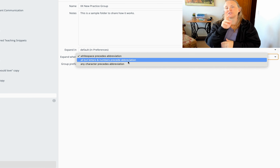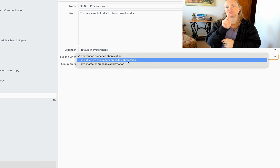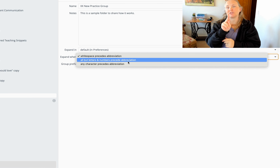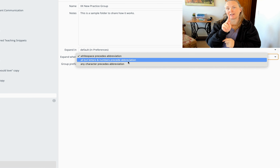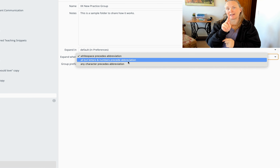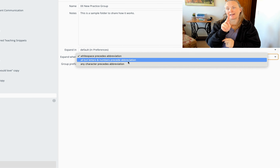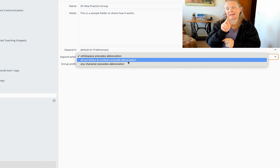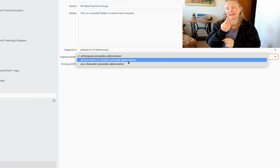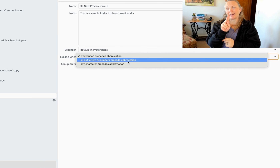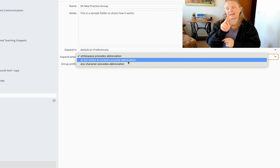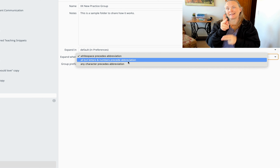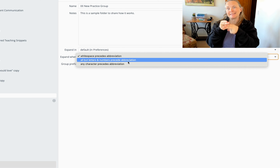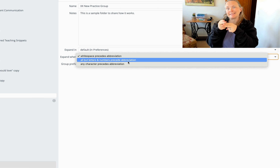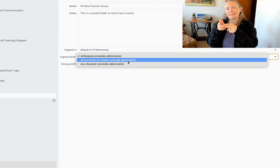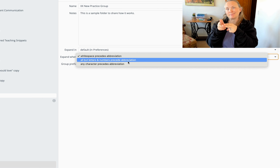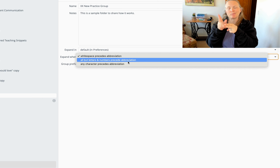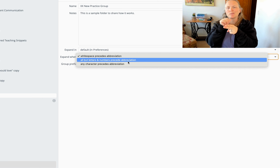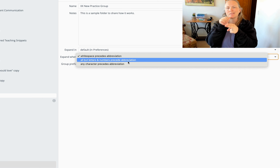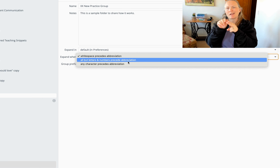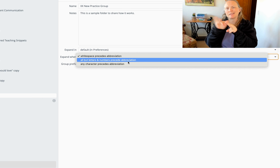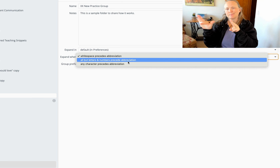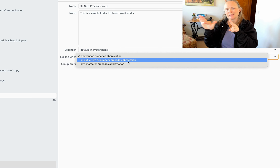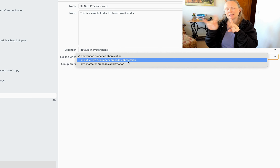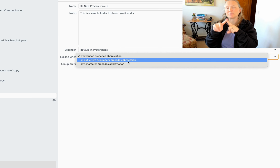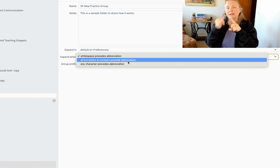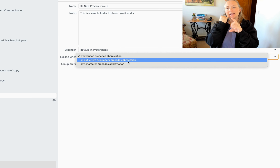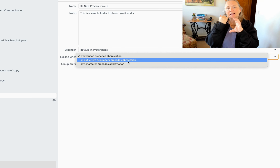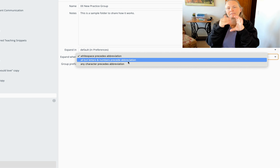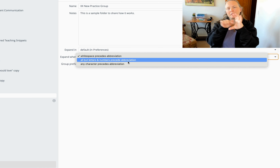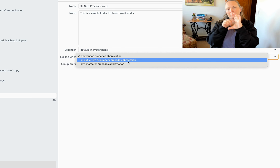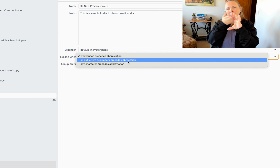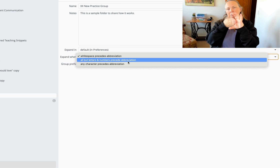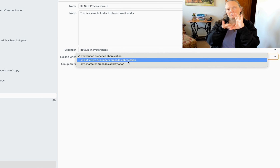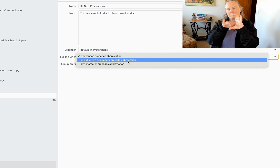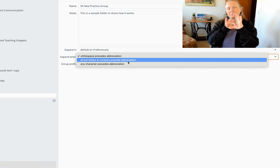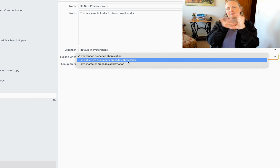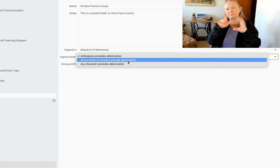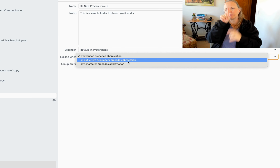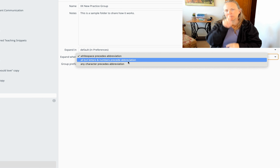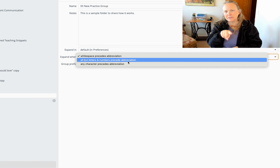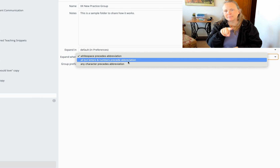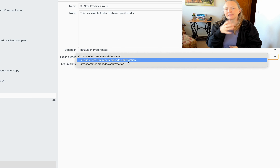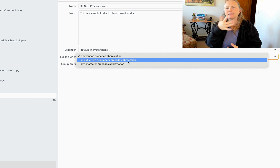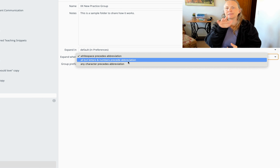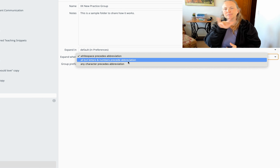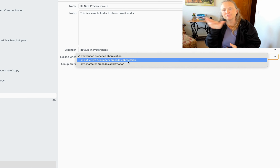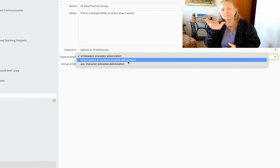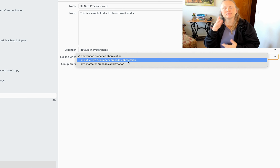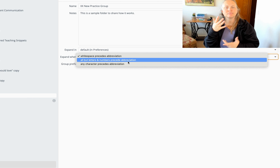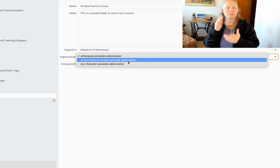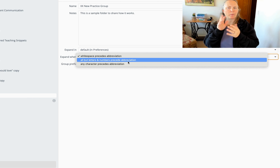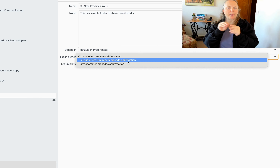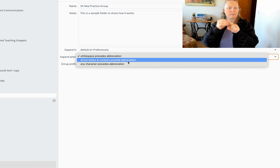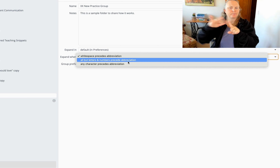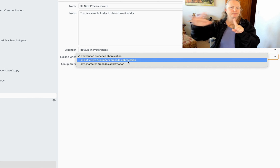Jack and it ended on the K and then you type the snippet it would not expand. But it would expand after an exclamation point or parentheses